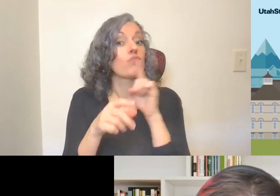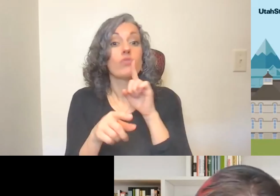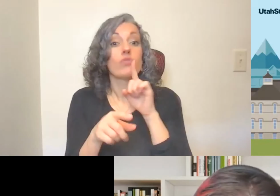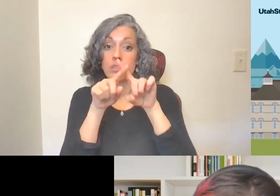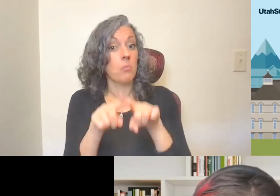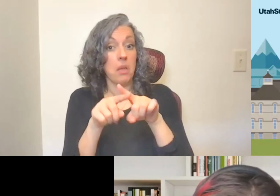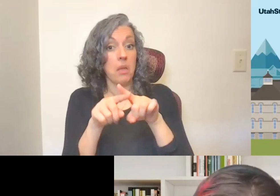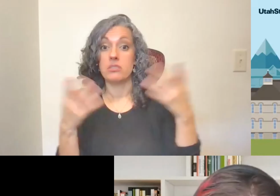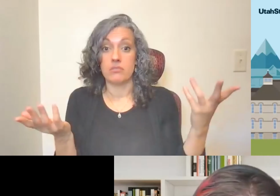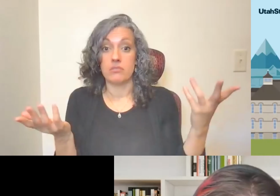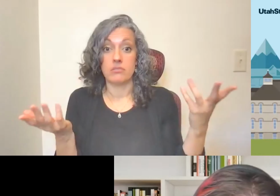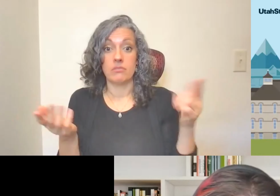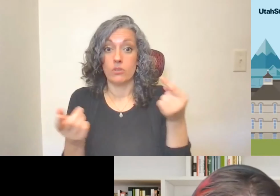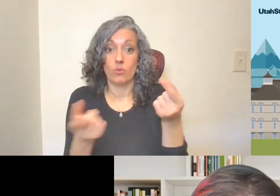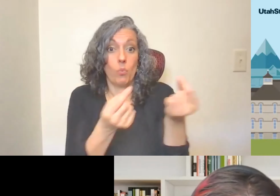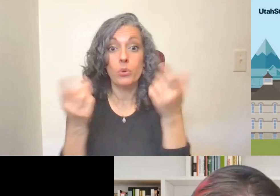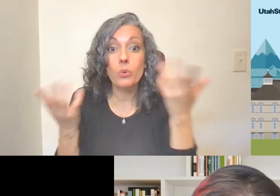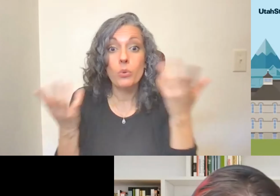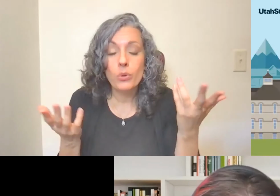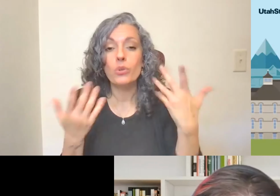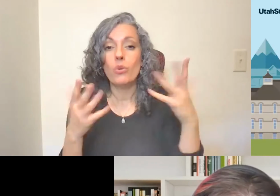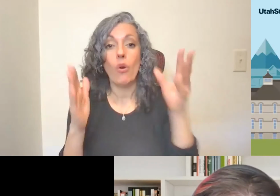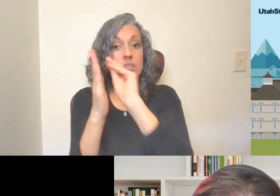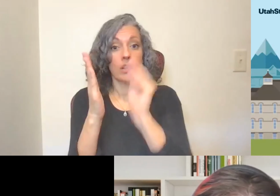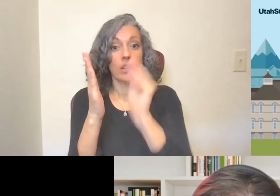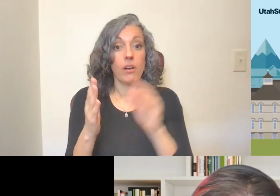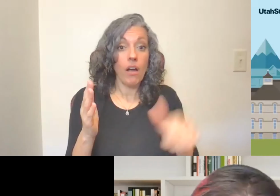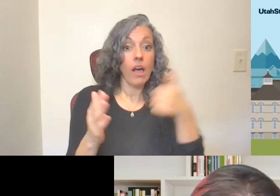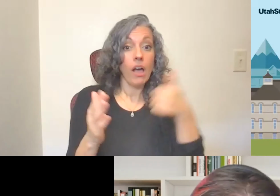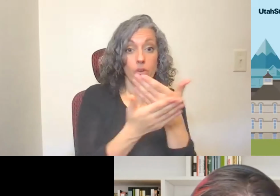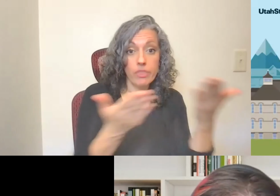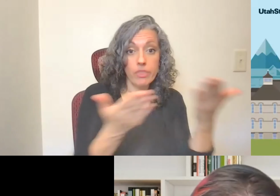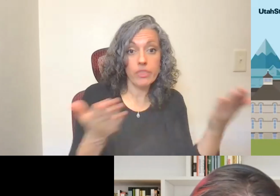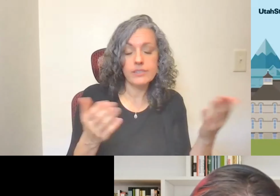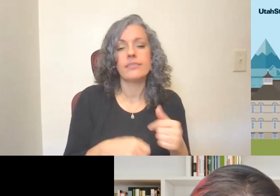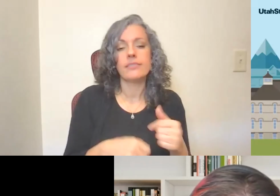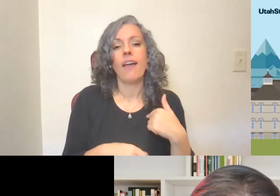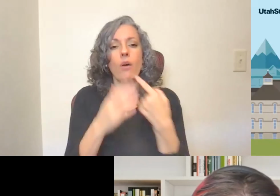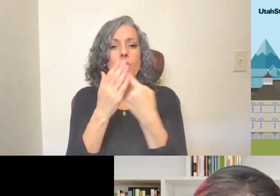Like do you already document a lot of things? I was talking about documenting accessibility and